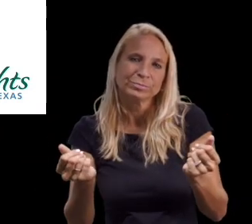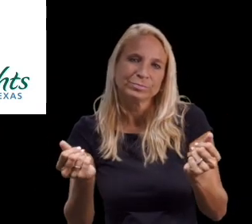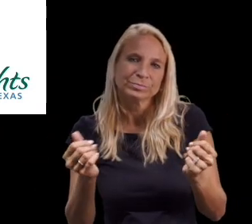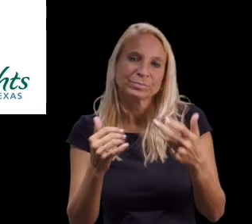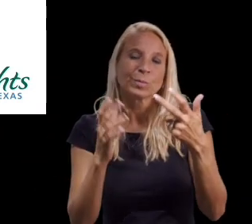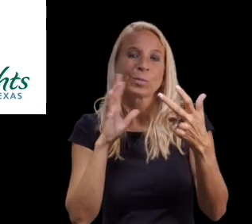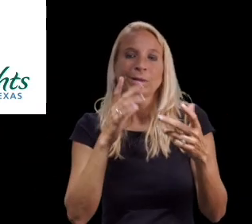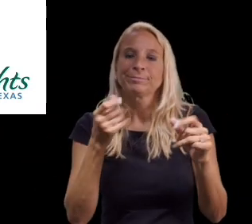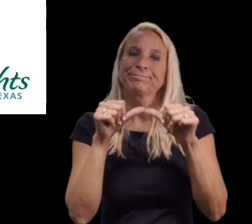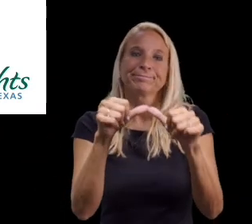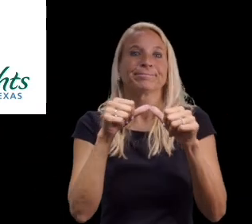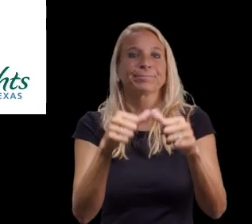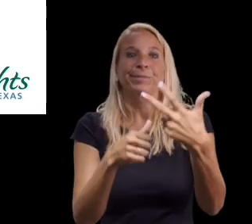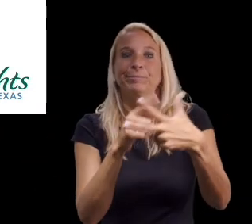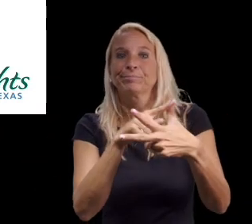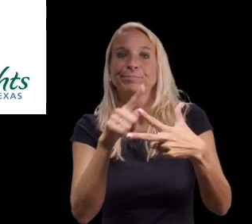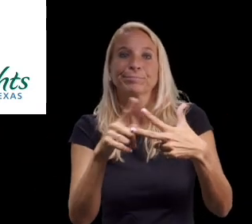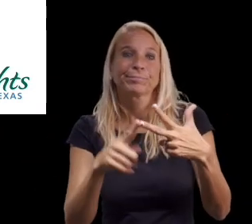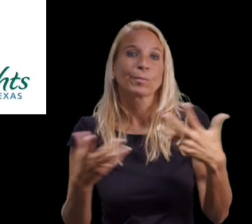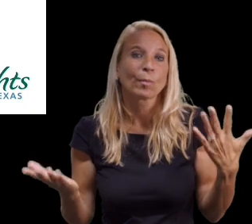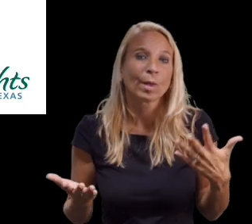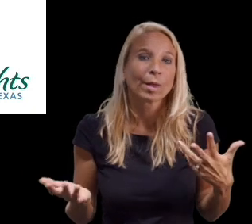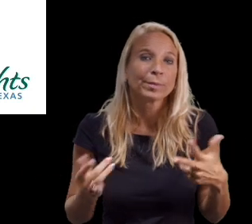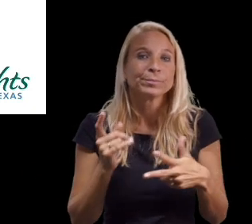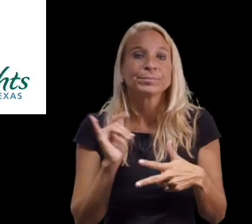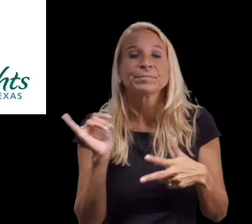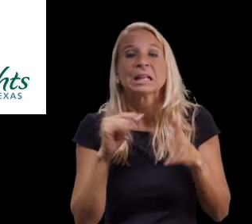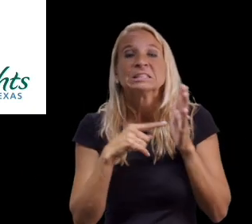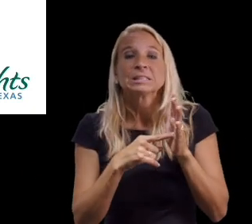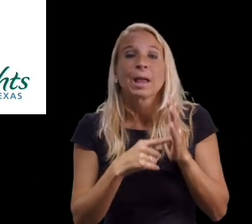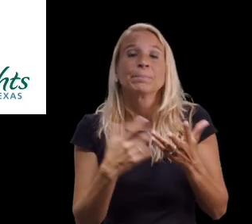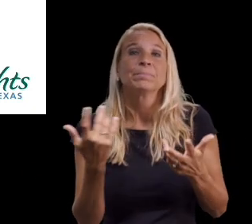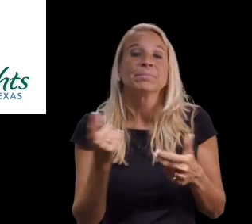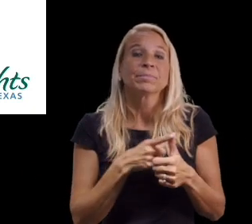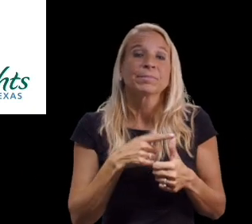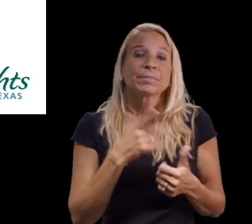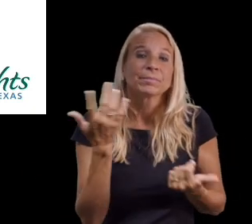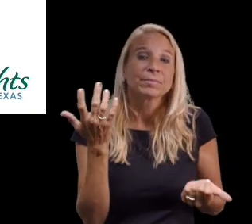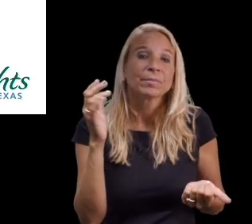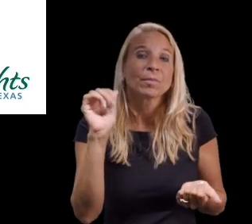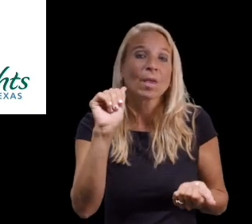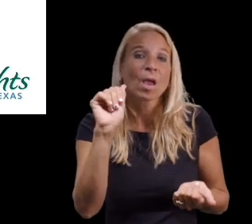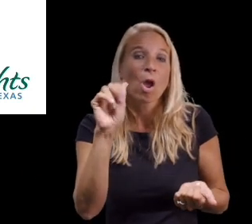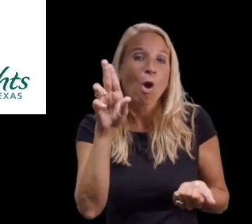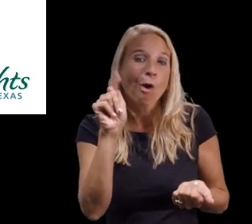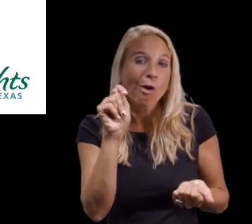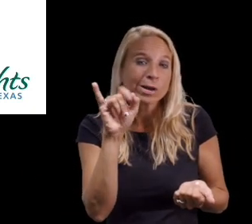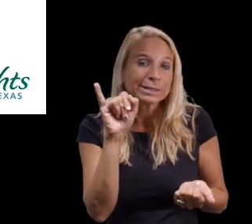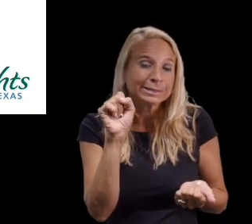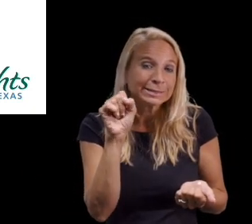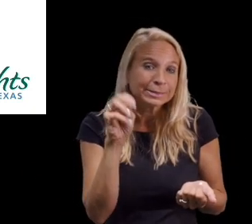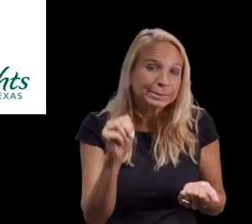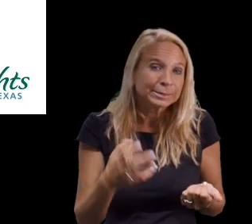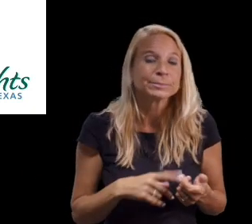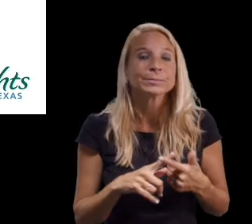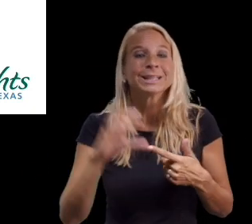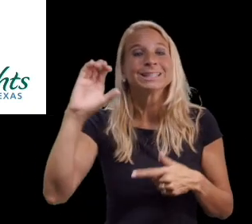of the major life areas and some examples of those related conditions again are autism,